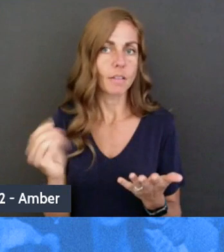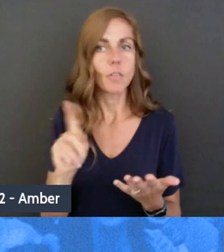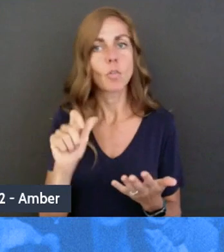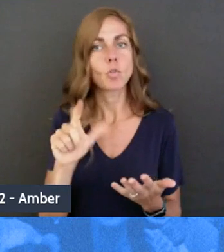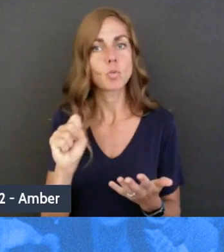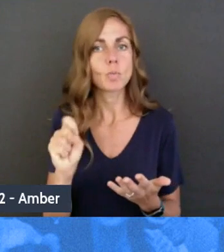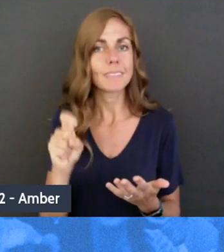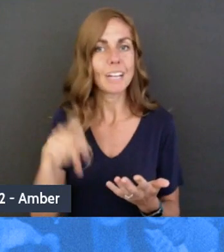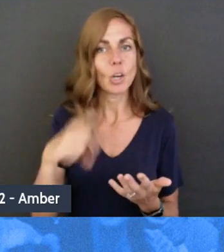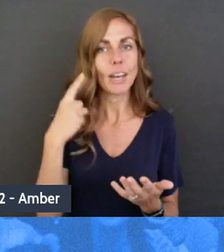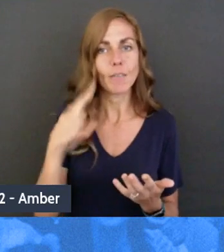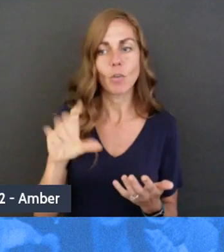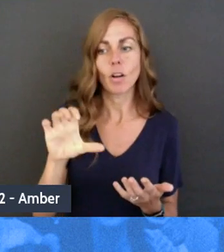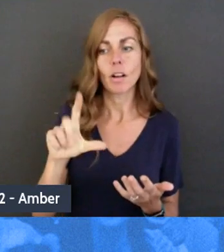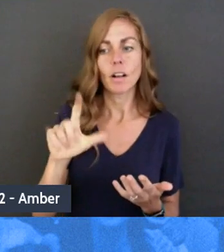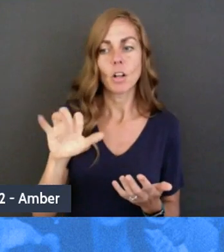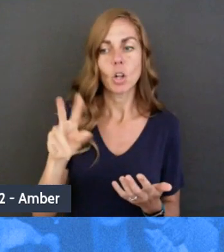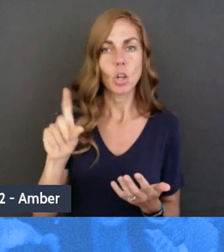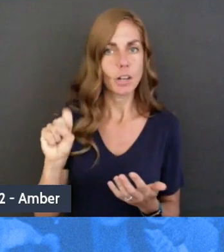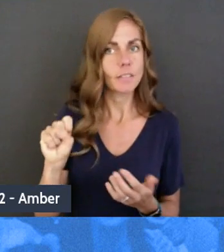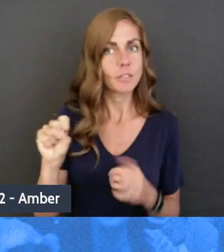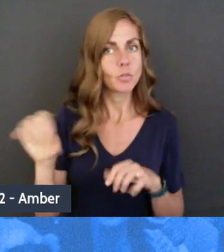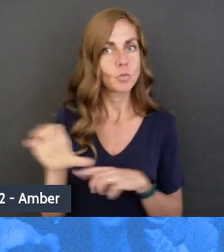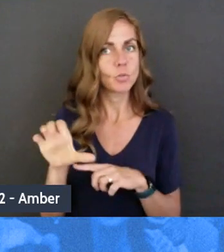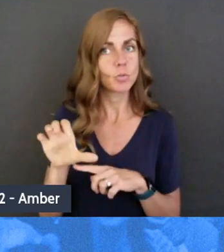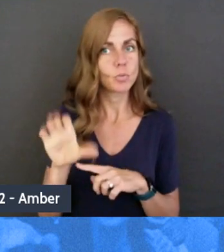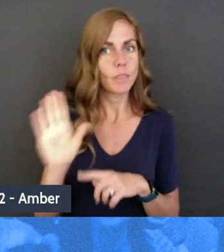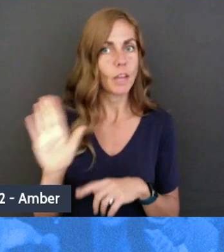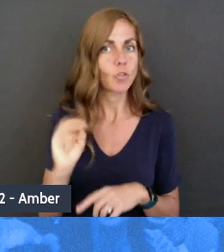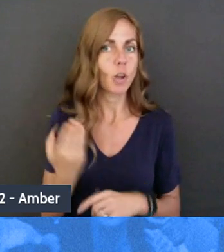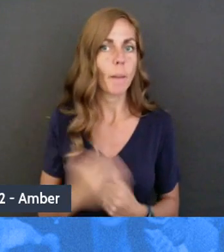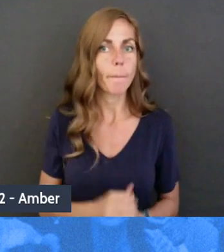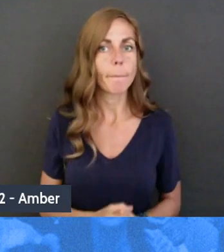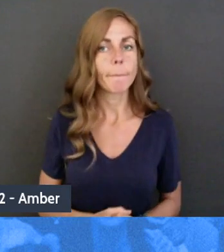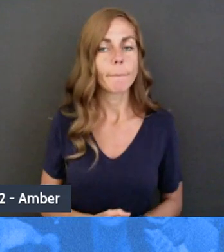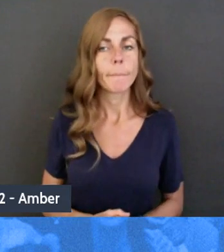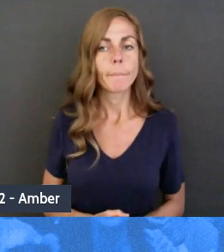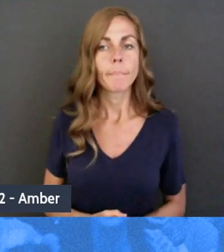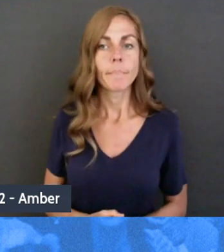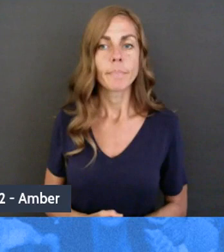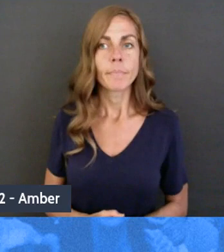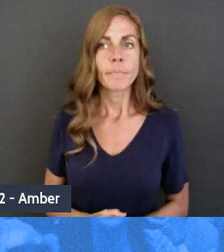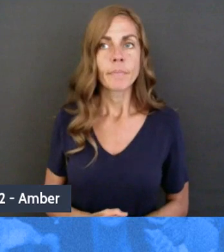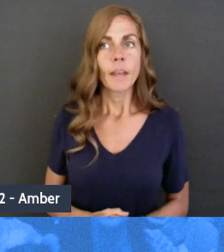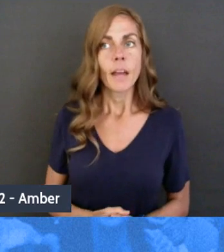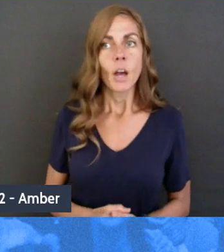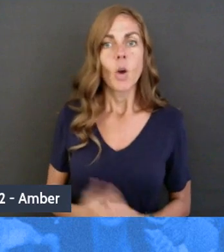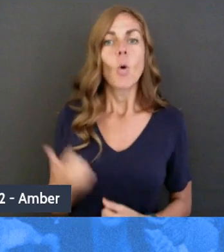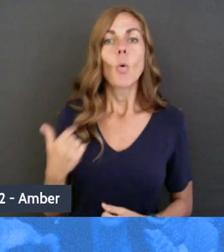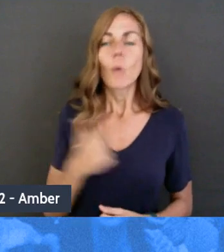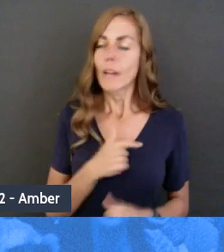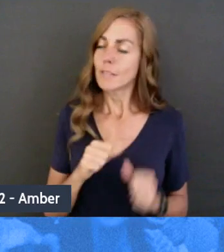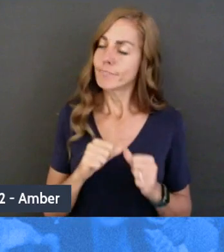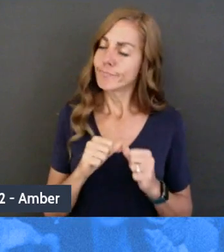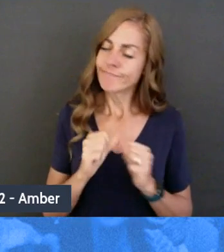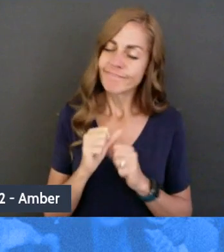to be able to do the job that they set out to do. So, we are ever vigilant in protecting voting rights